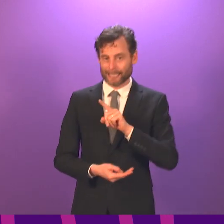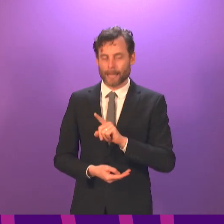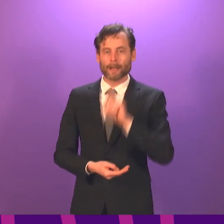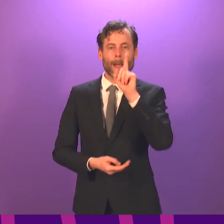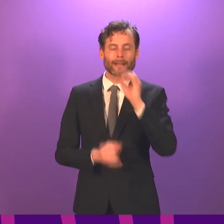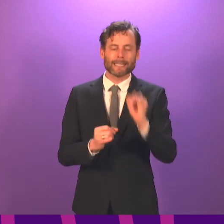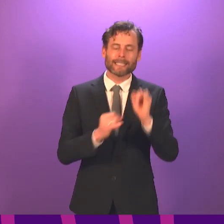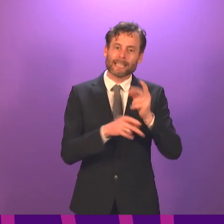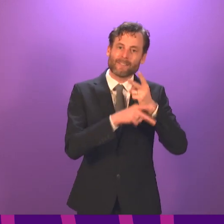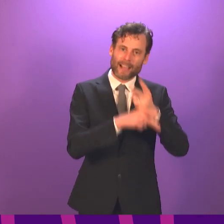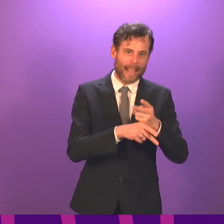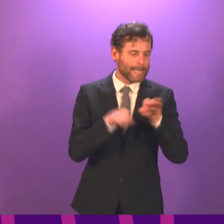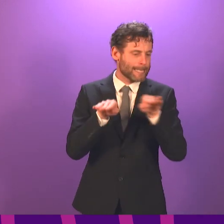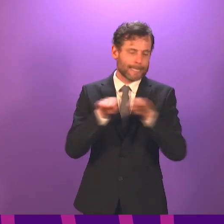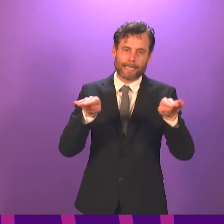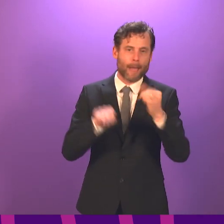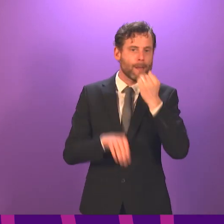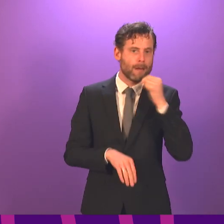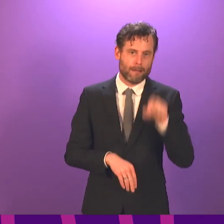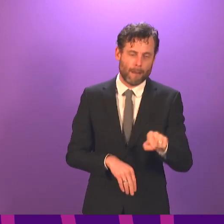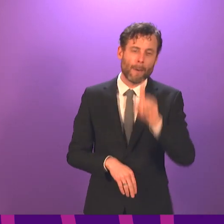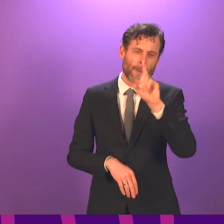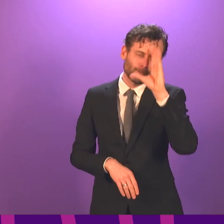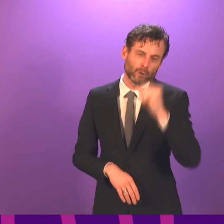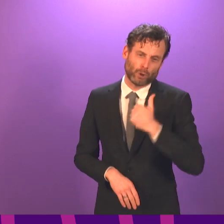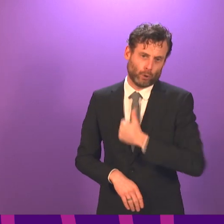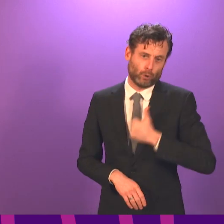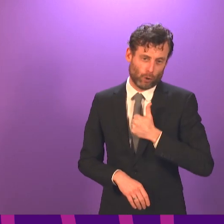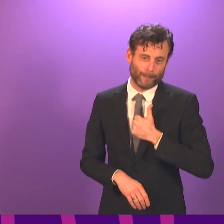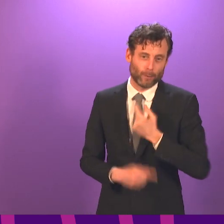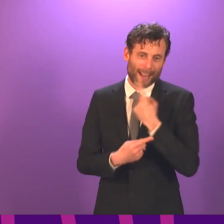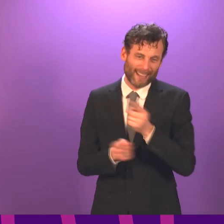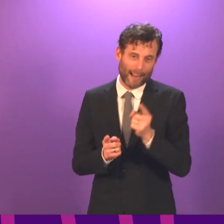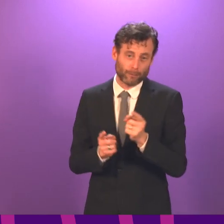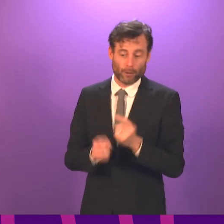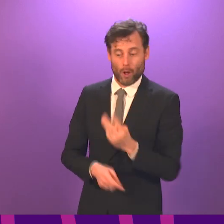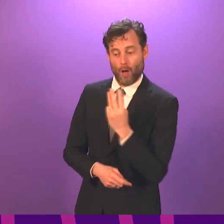as yesterday. I am sorry to say, however, that in the past 24 hours a further 33 deaths